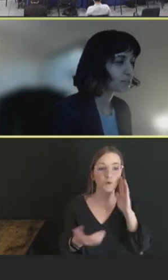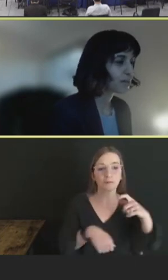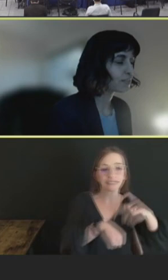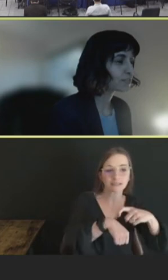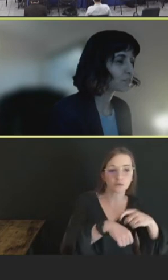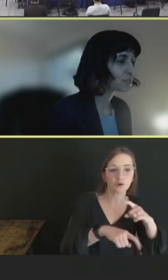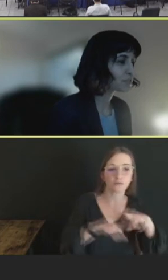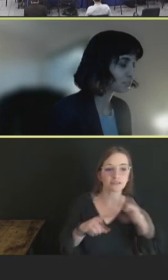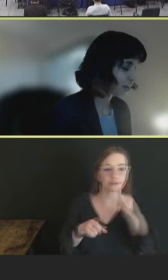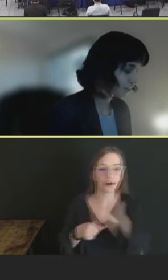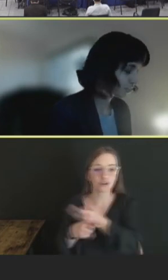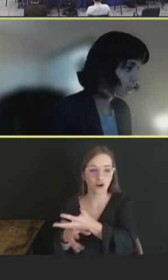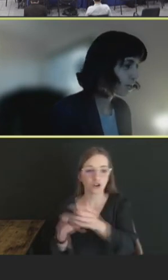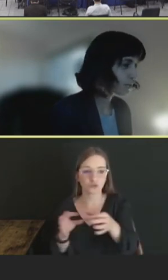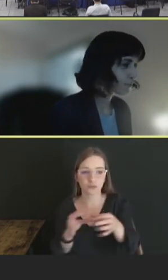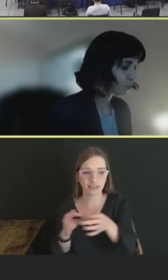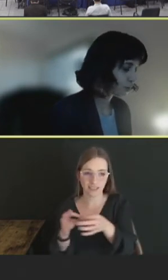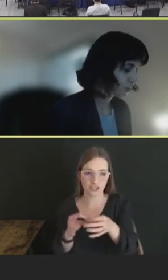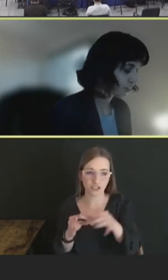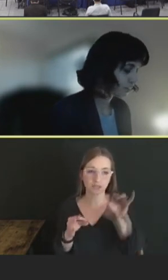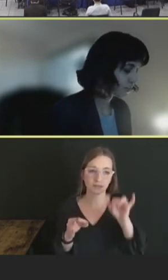and this poses a challenge for communication.